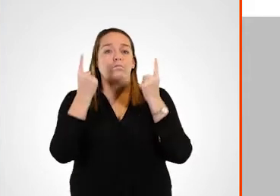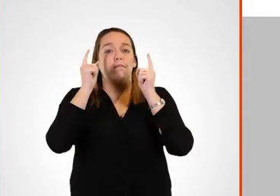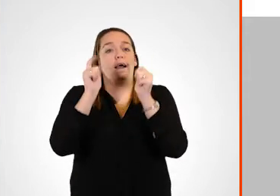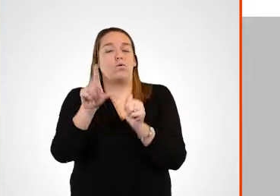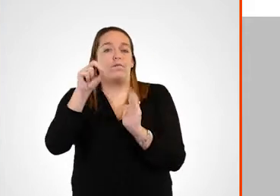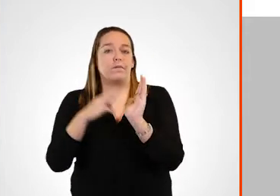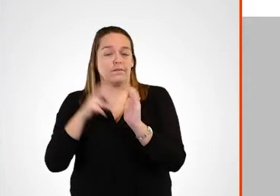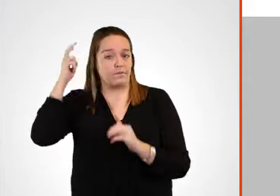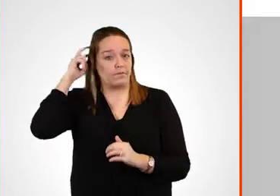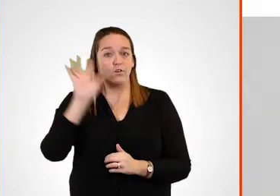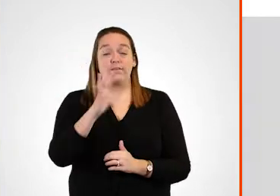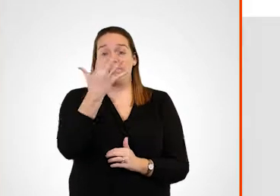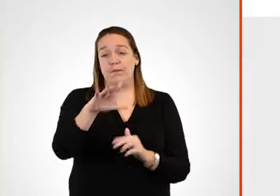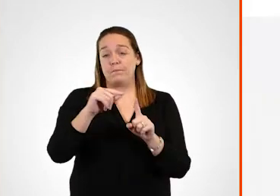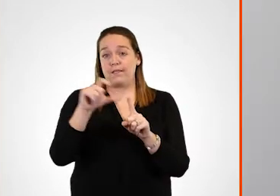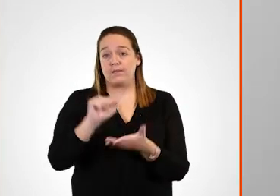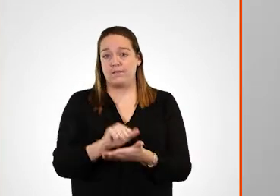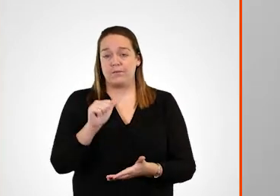They're right around 50%.